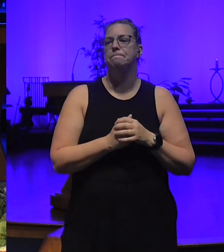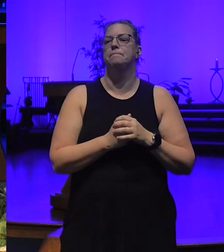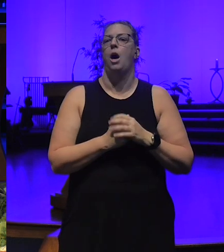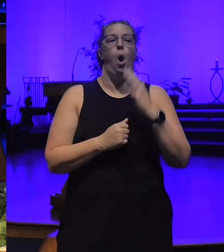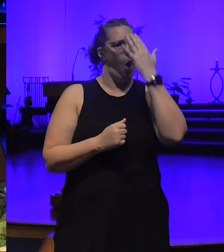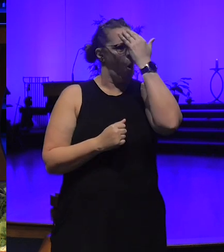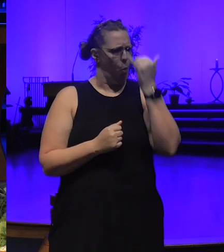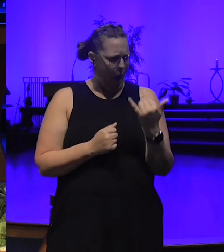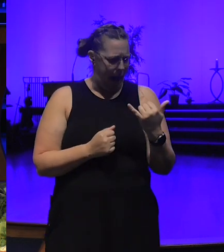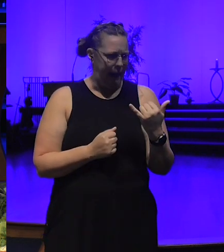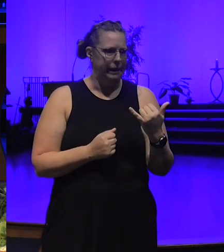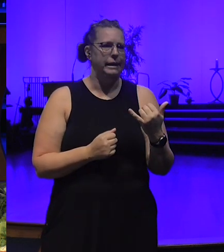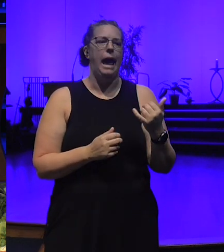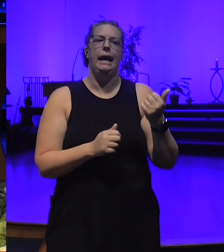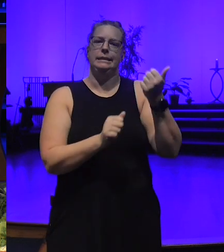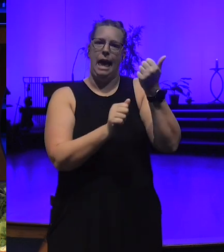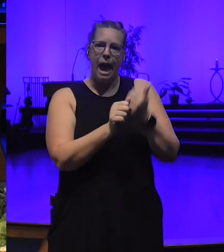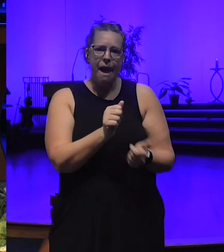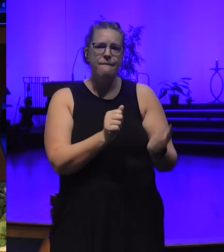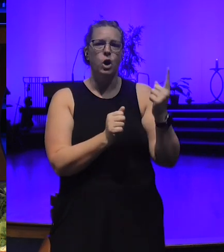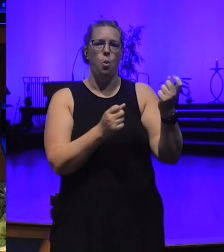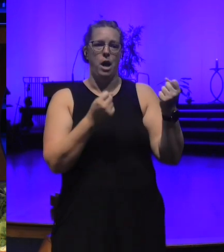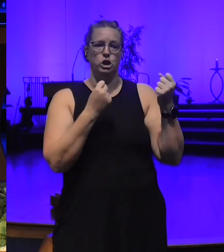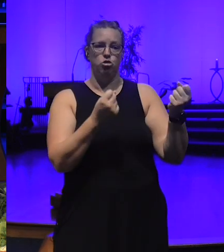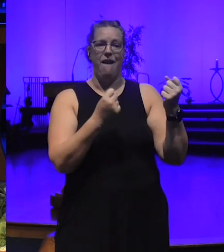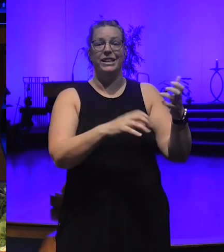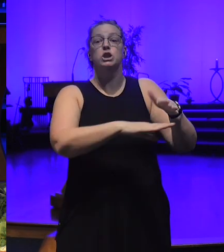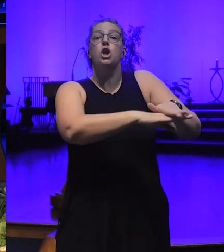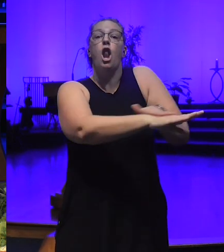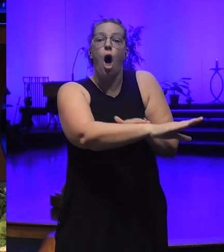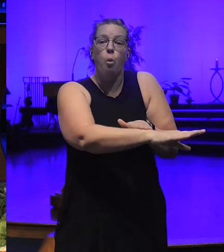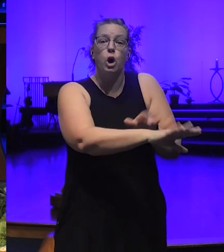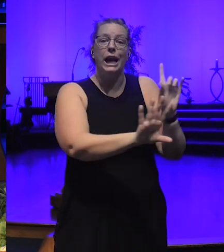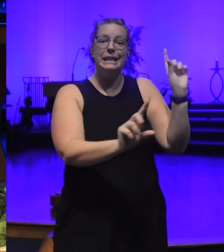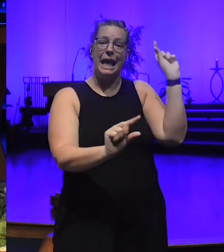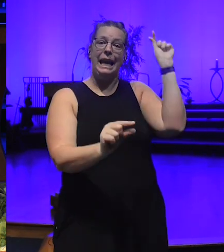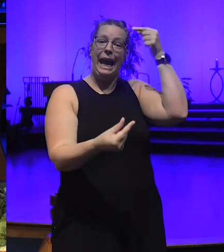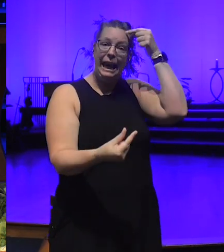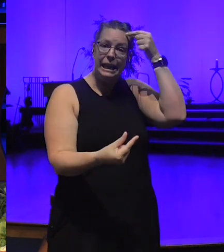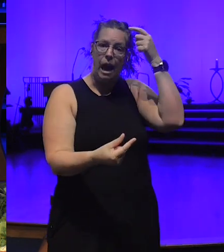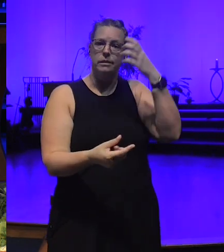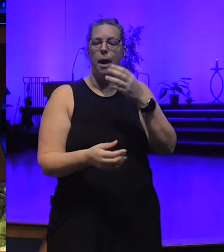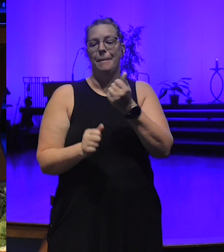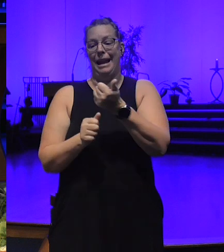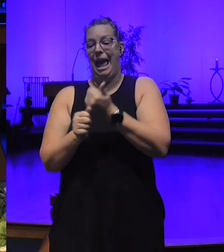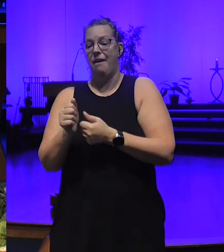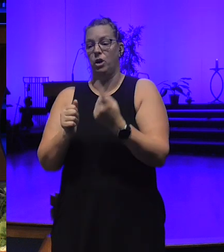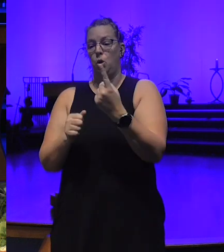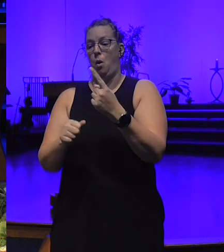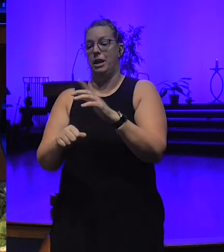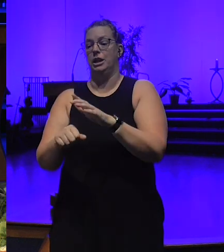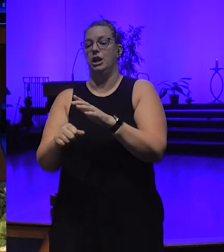it that everyone driving slower than you is an idiot and everyone driving faster than you a